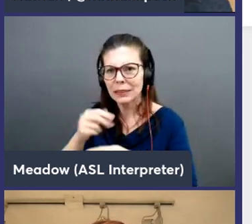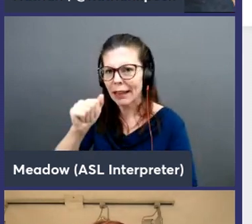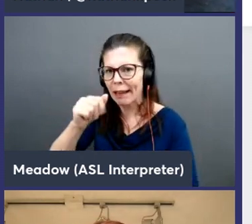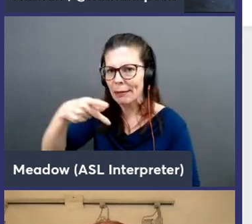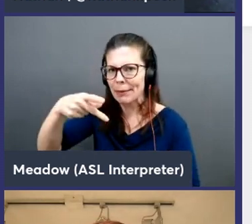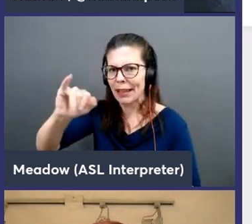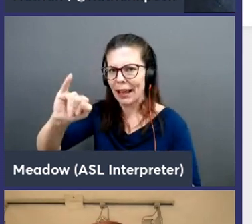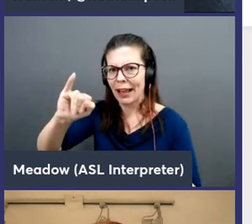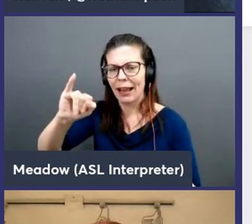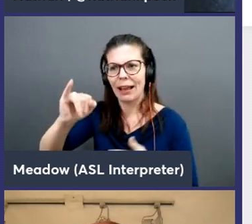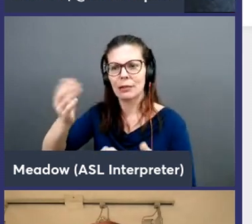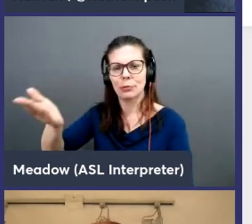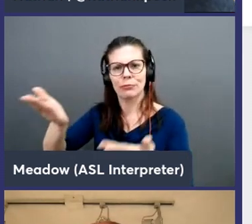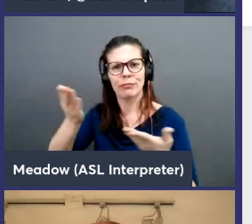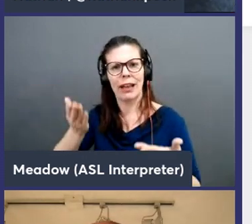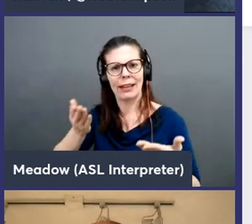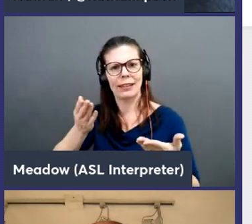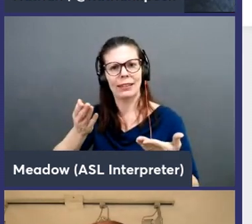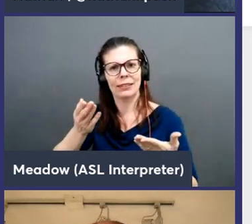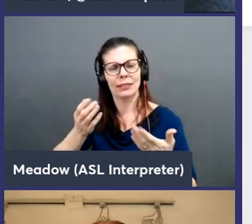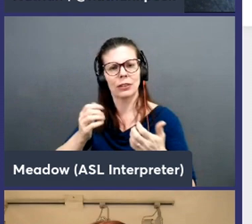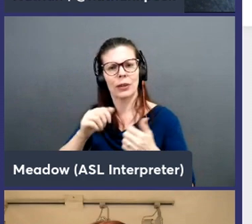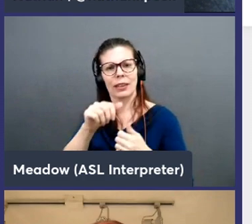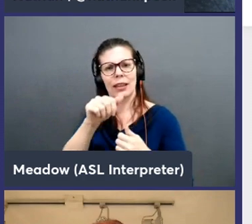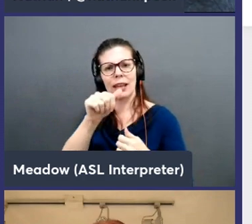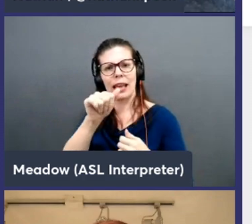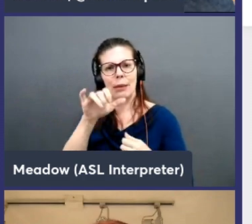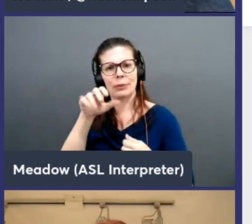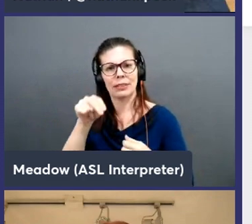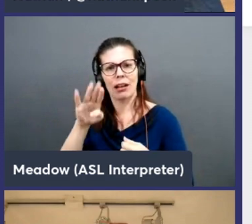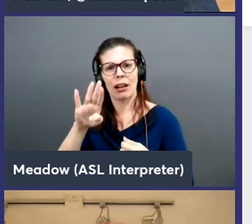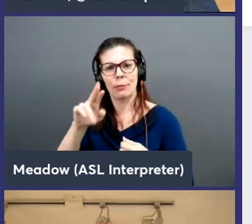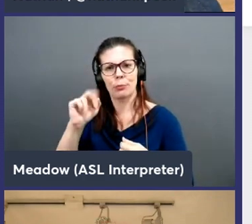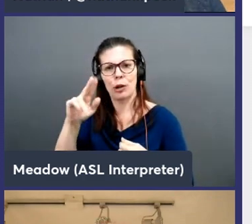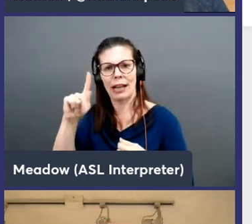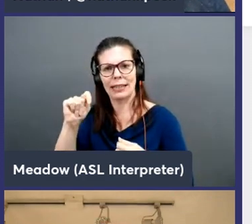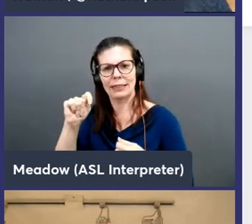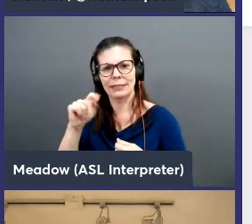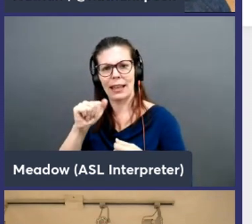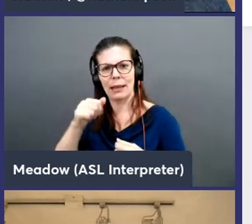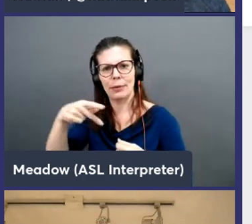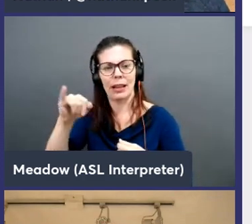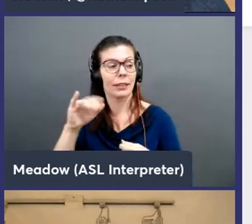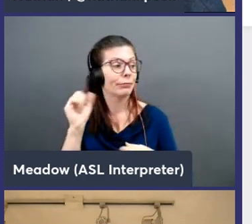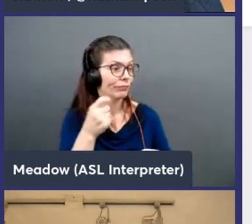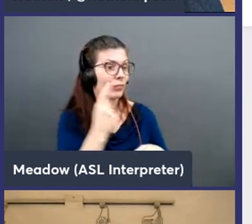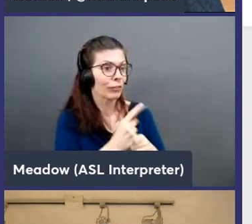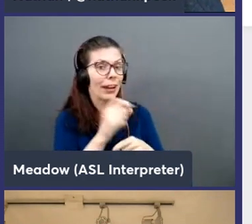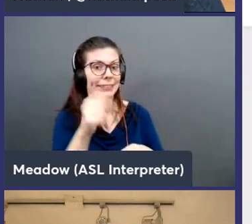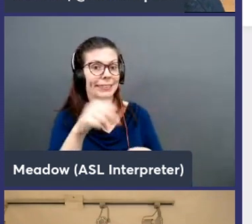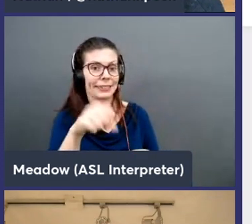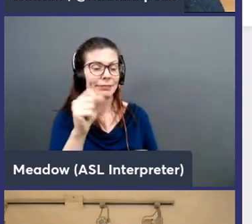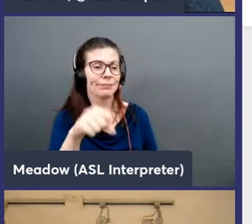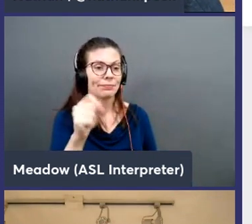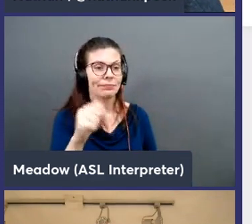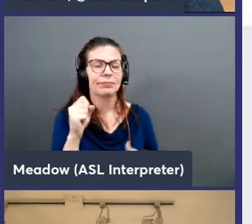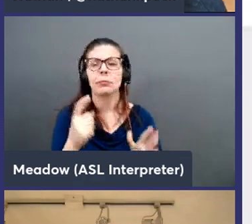provided by the Amazon Braket API. Yep, exactly. And so, just to show you as well,